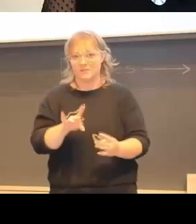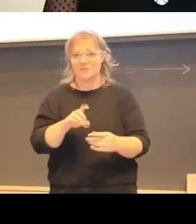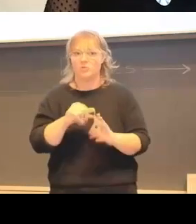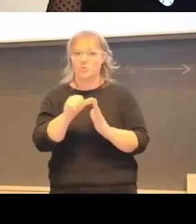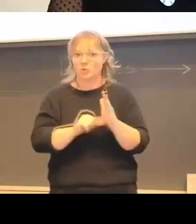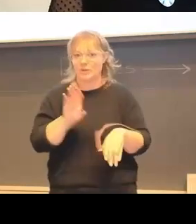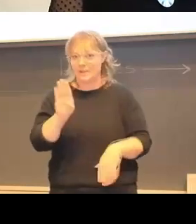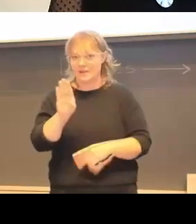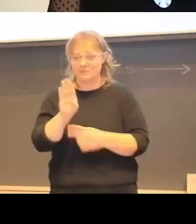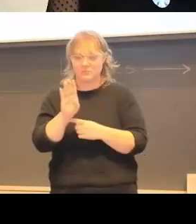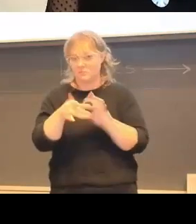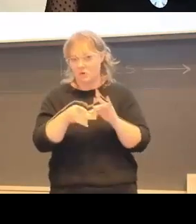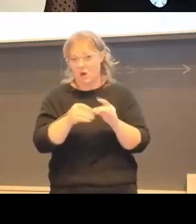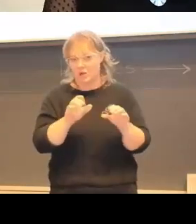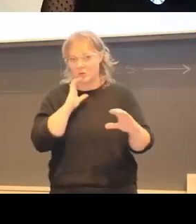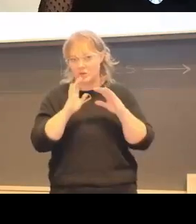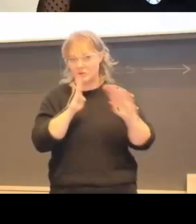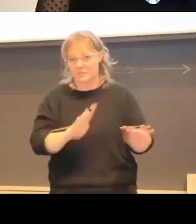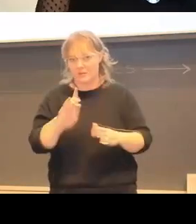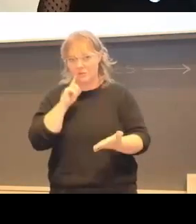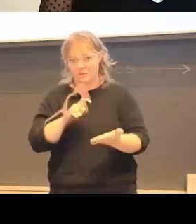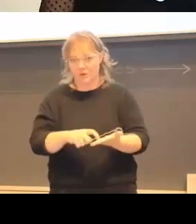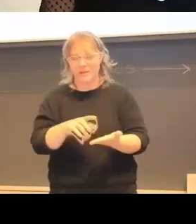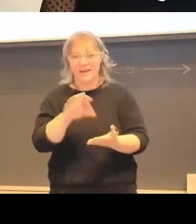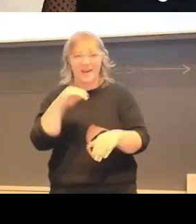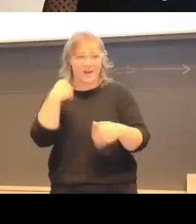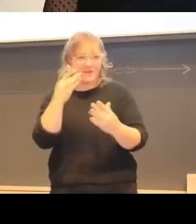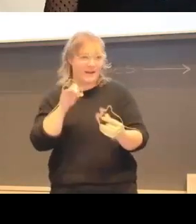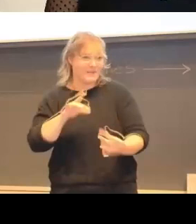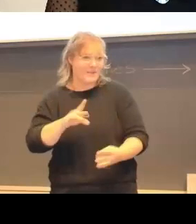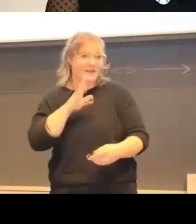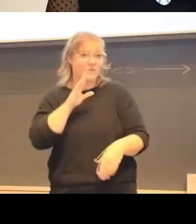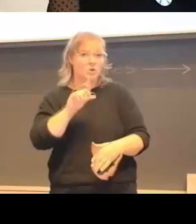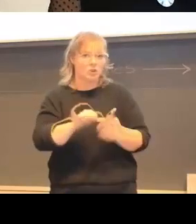the communication behaviors observed as well as provide feedback to surgeon a regarding how they